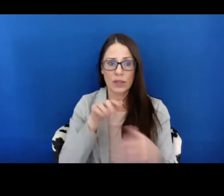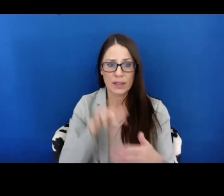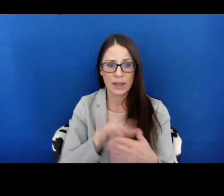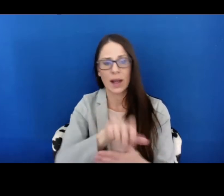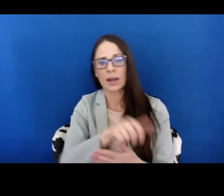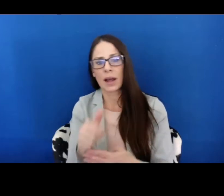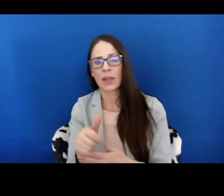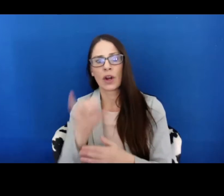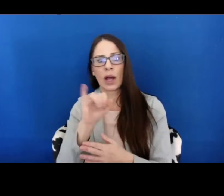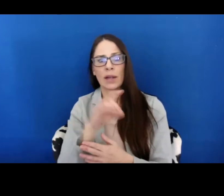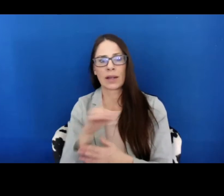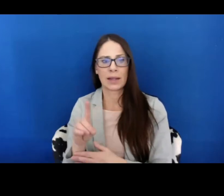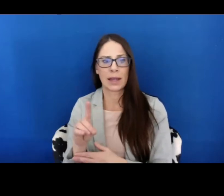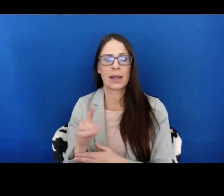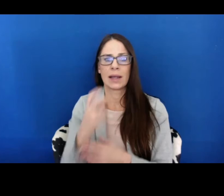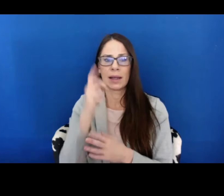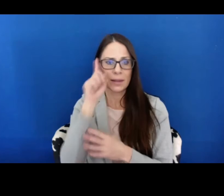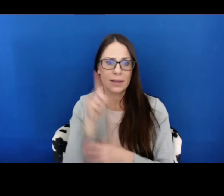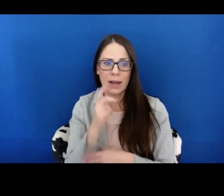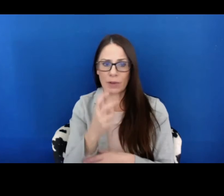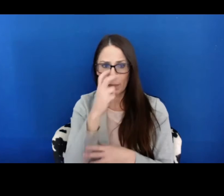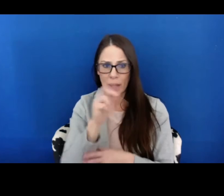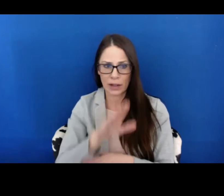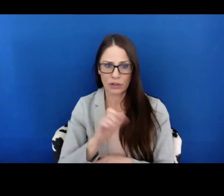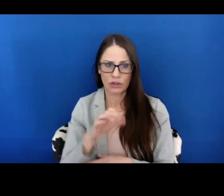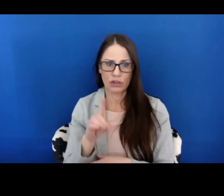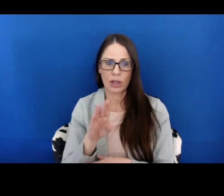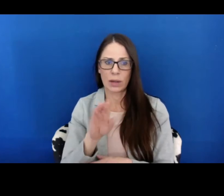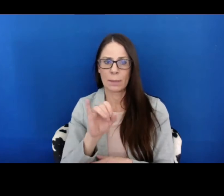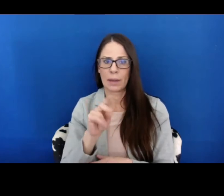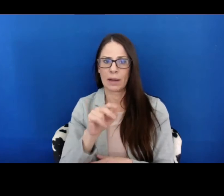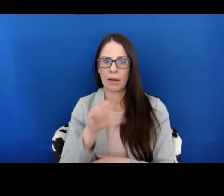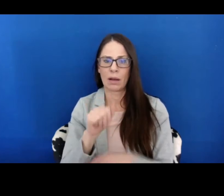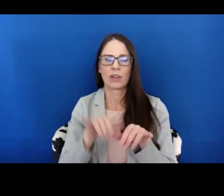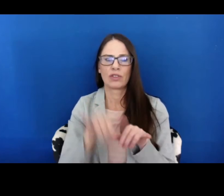and definitely in child Bianca who remained at home with her family, and both cases, he